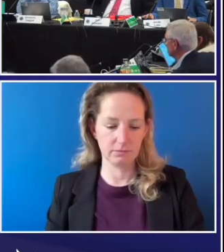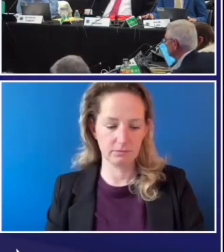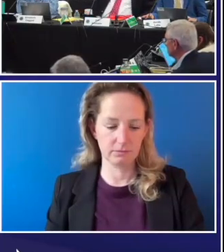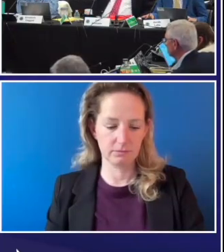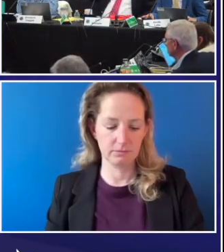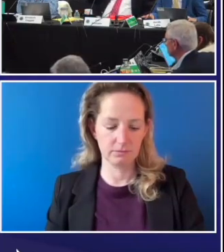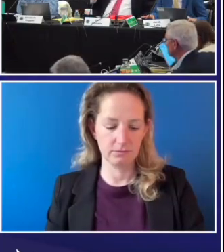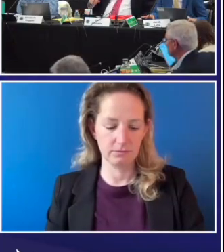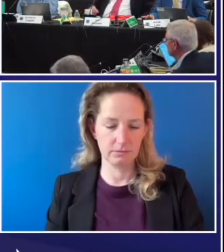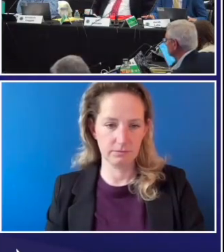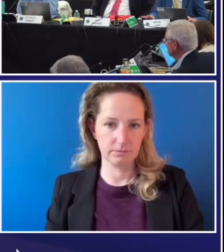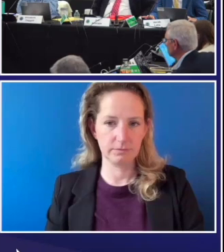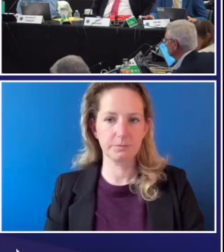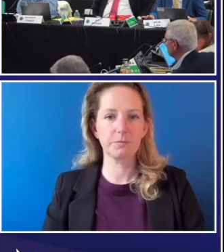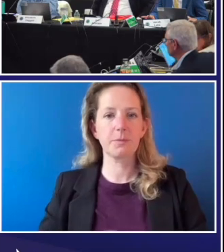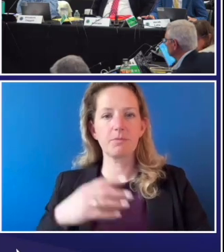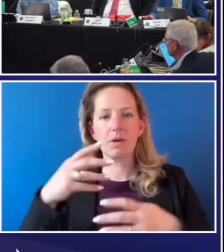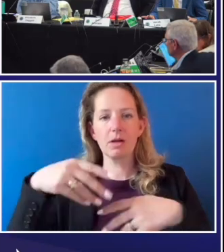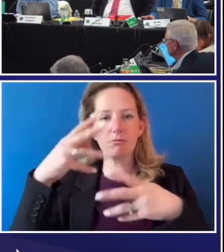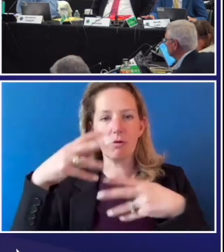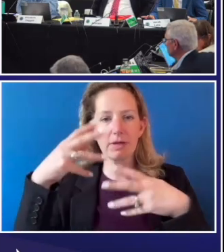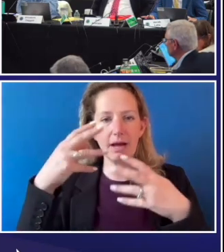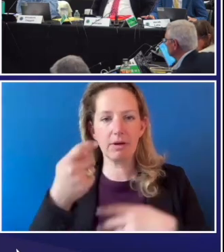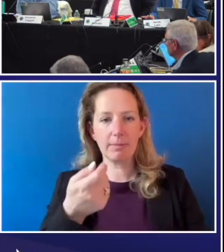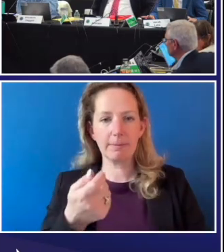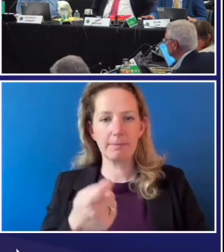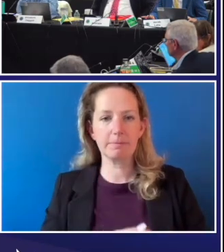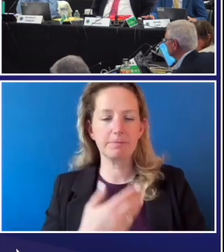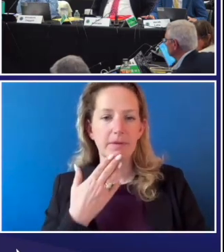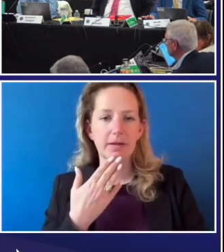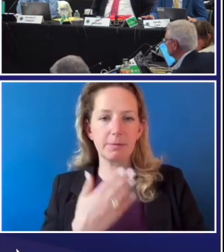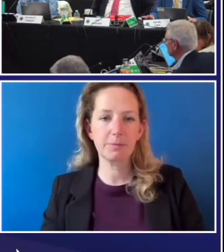Uh, yeah, can you scroll down just a little bit? Thank you. Uh, down.